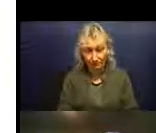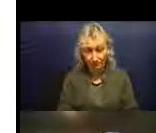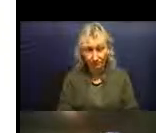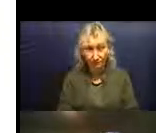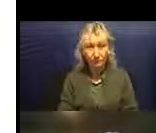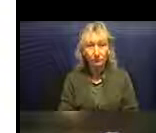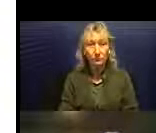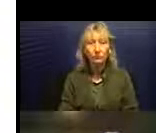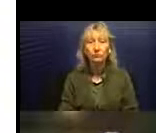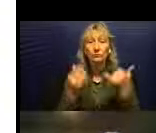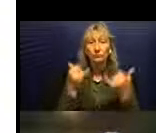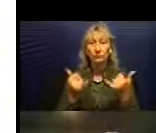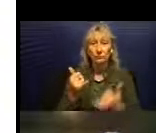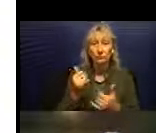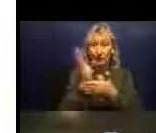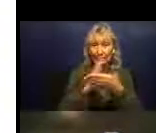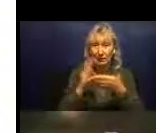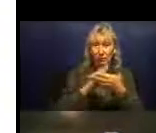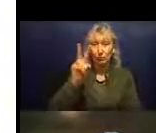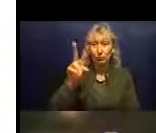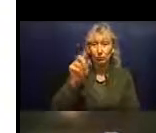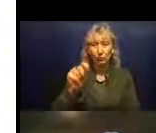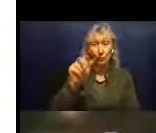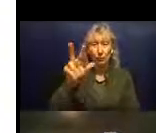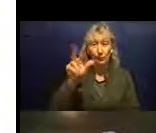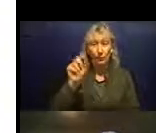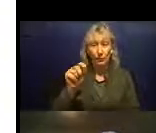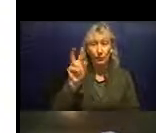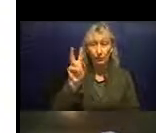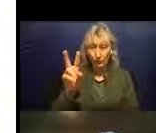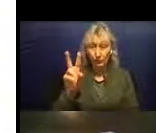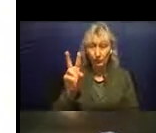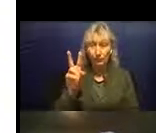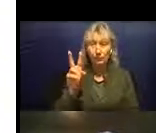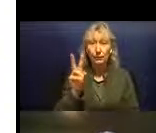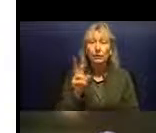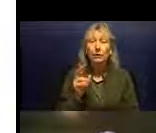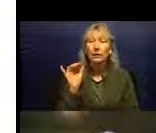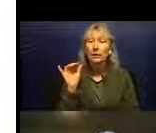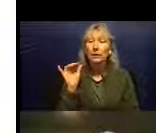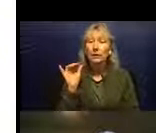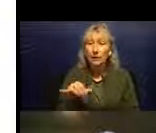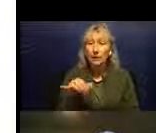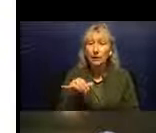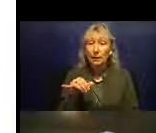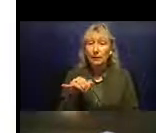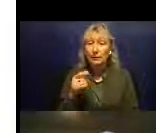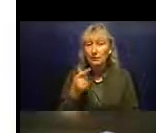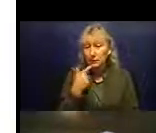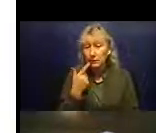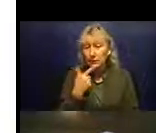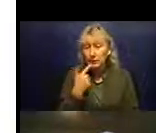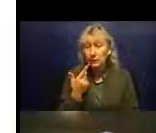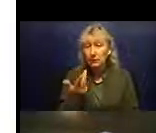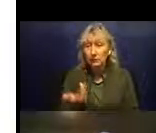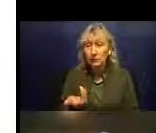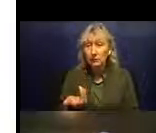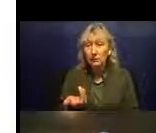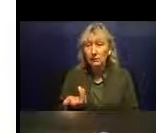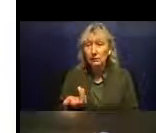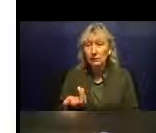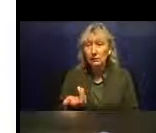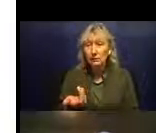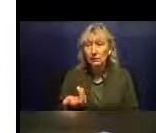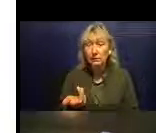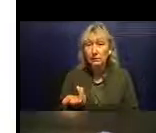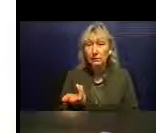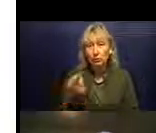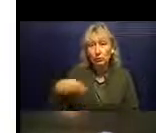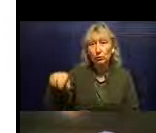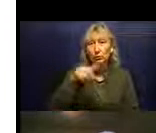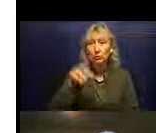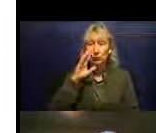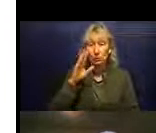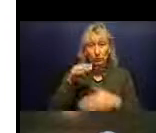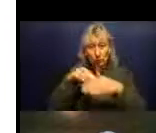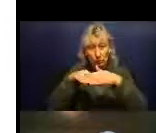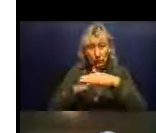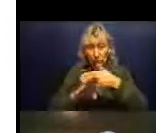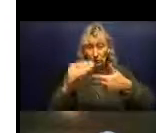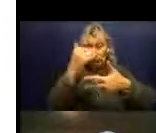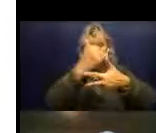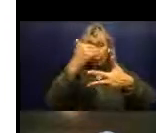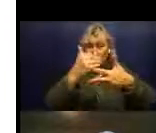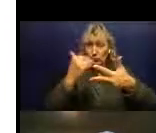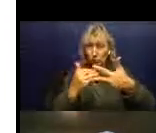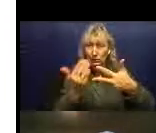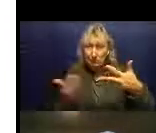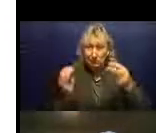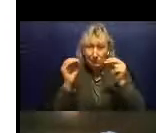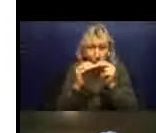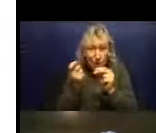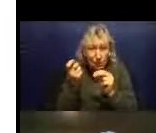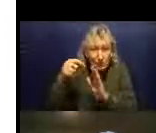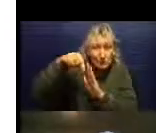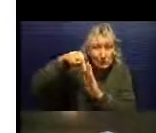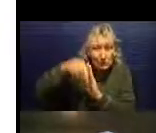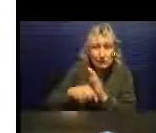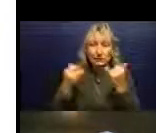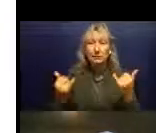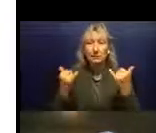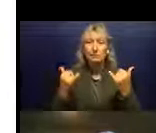So next slide.